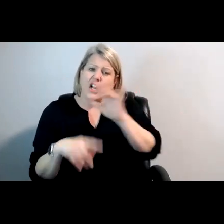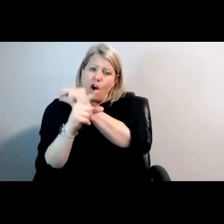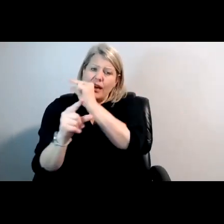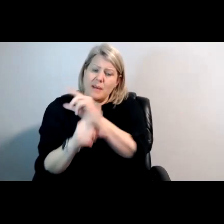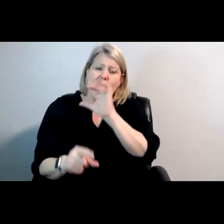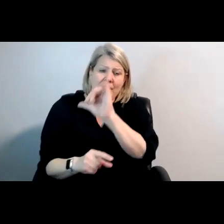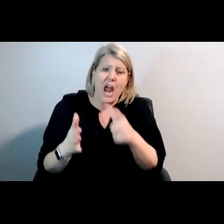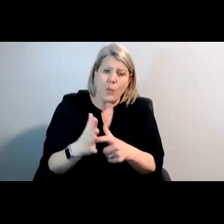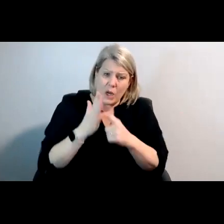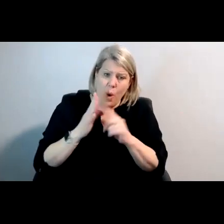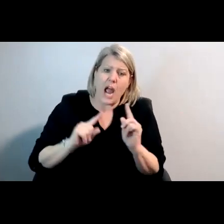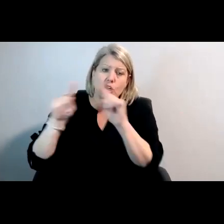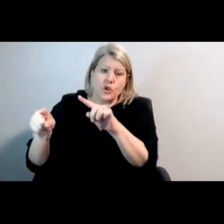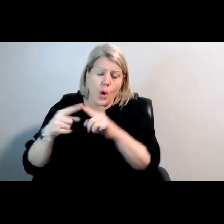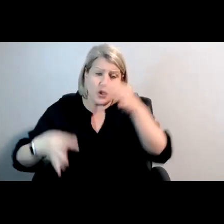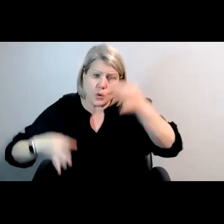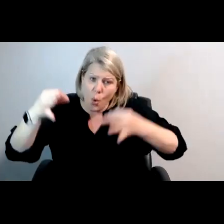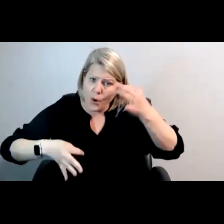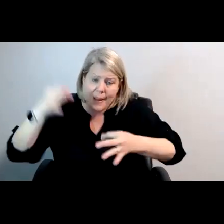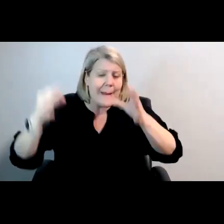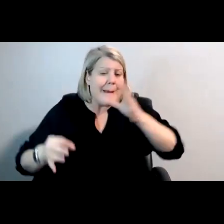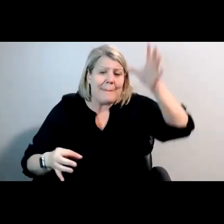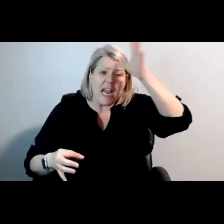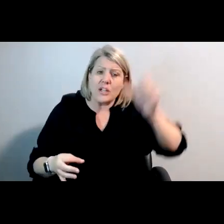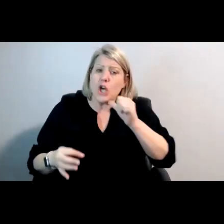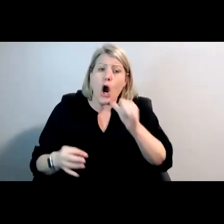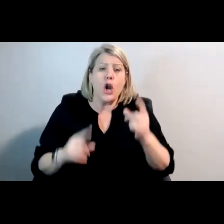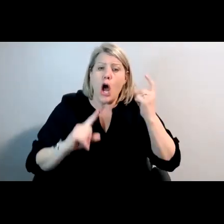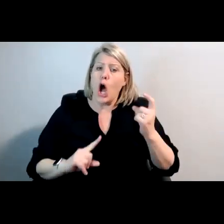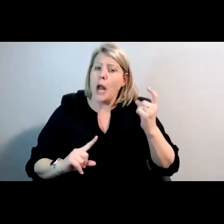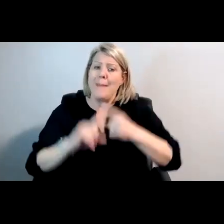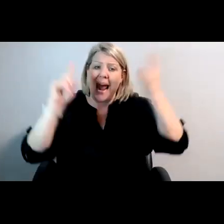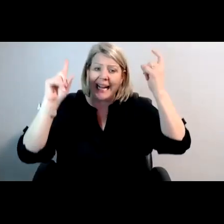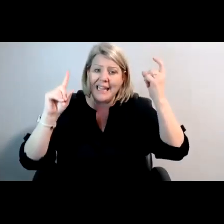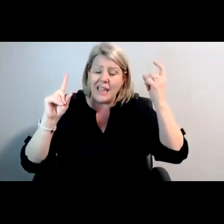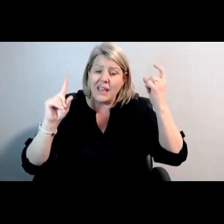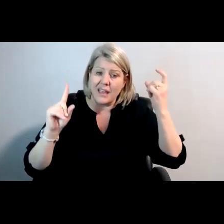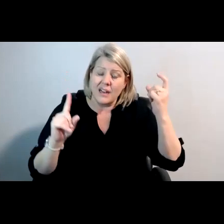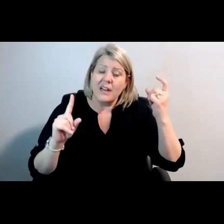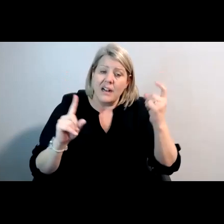and parents are not automatically the guardians of their adult children with disabilities.